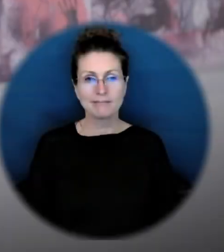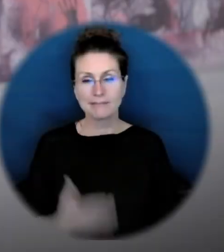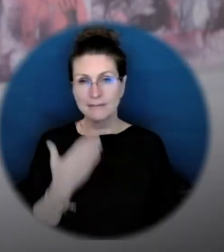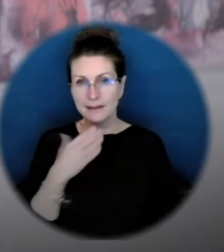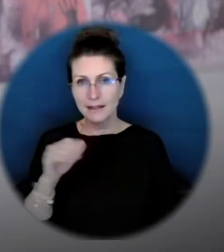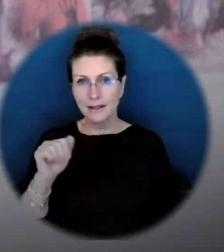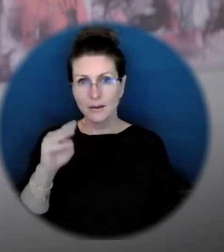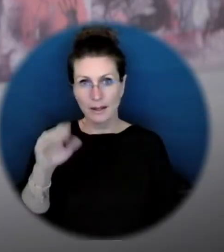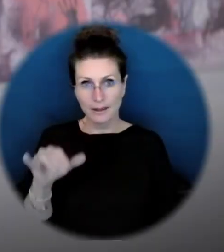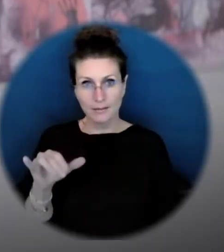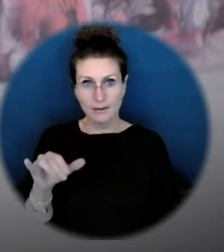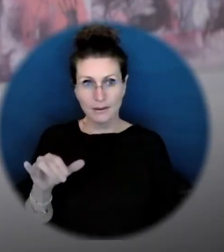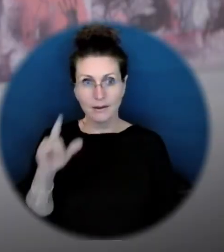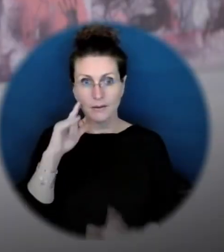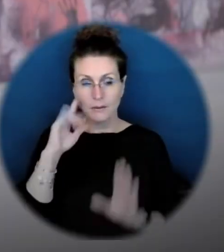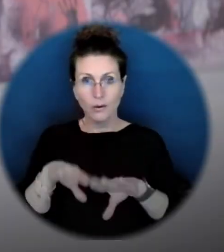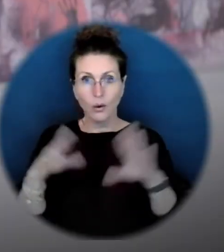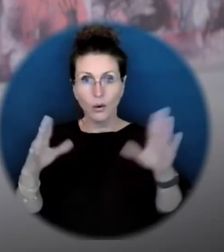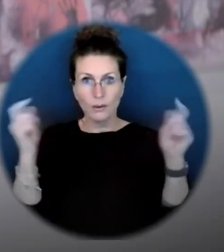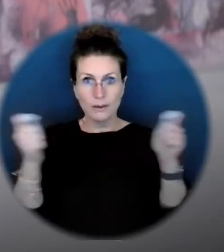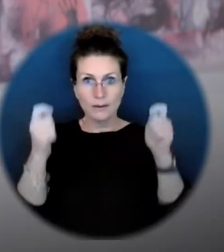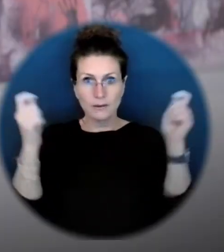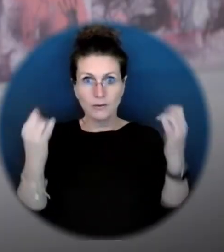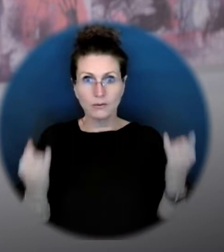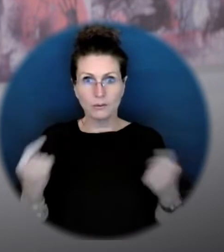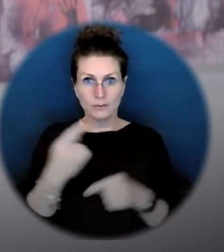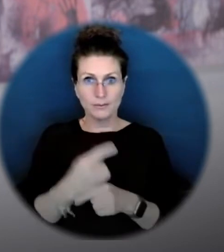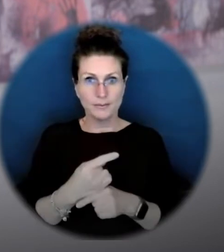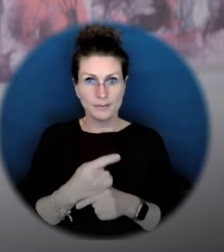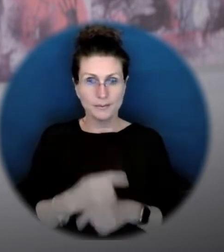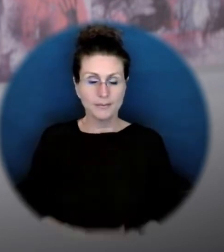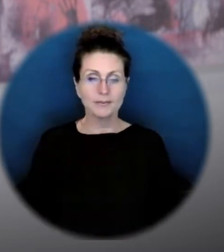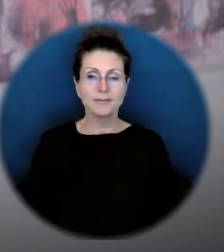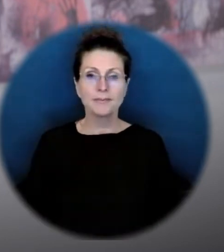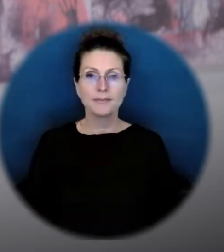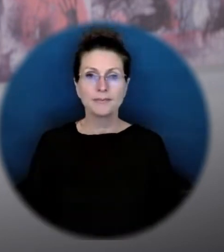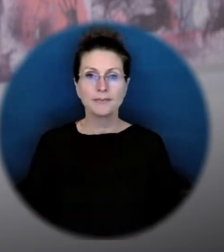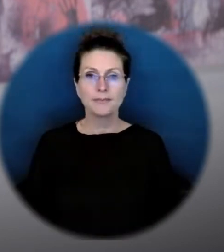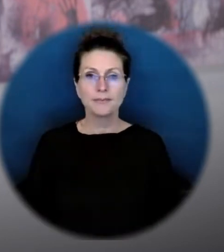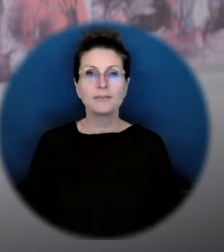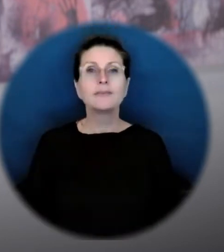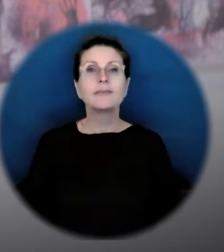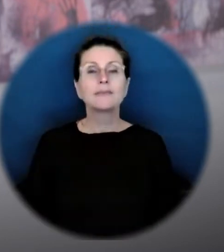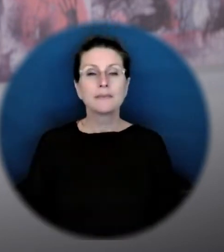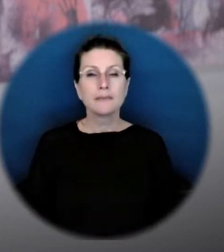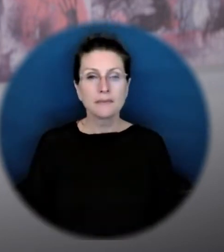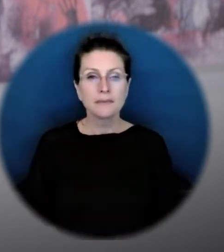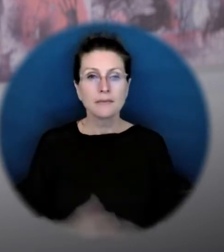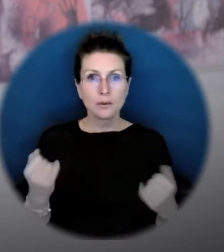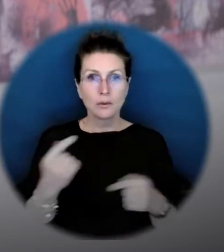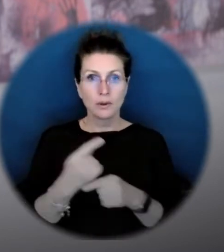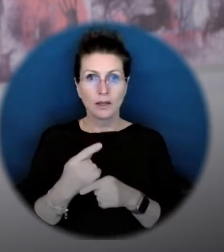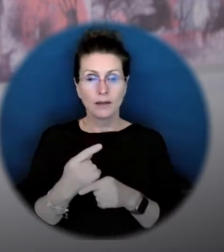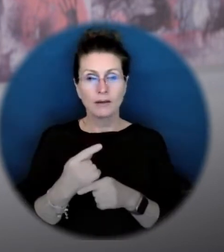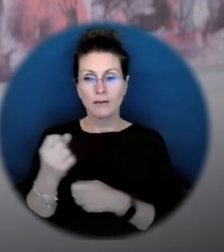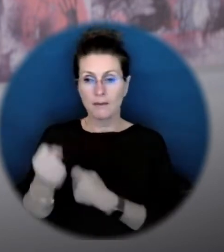Thank you, Amy, for opening our ceremony today. Today's ceremony is held with the support